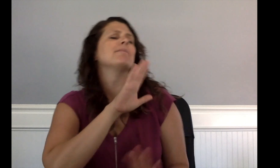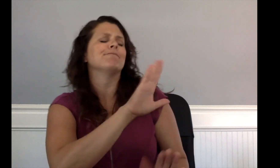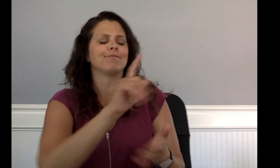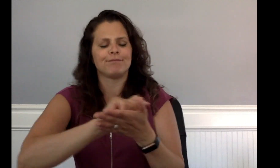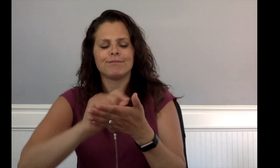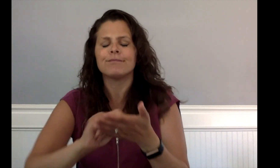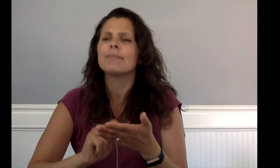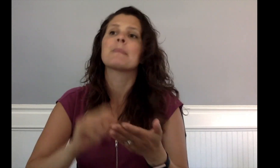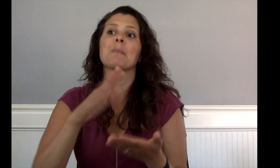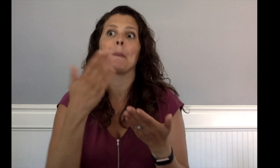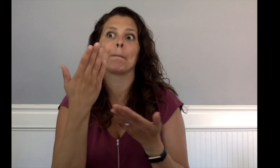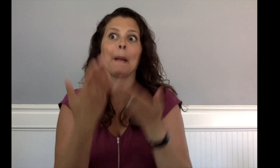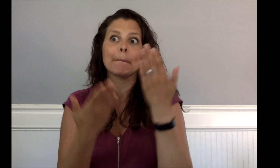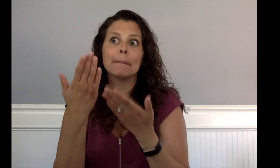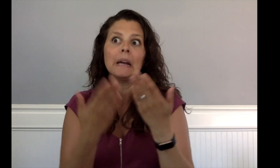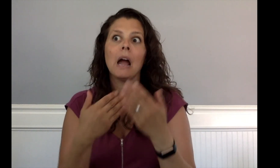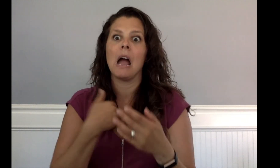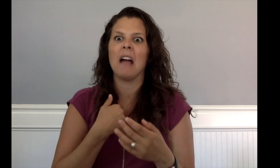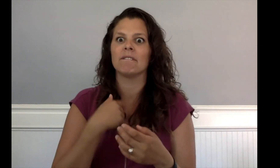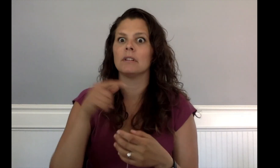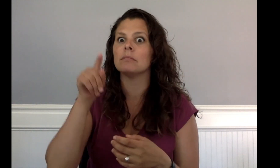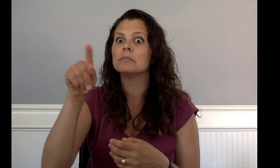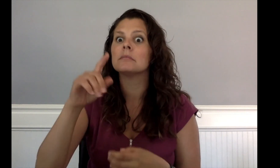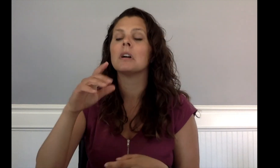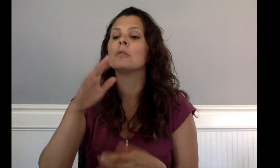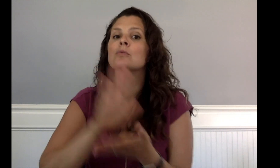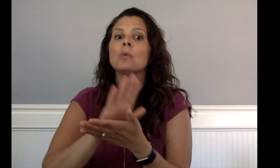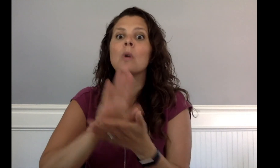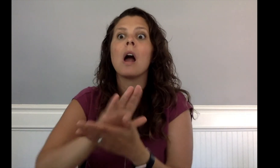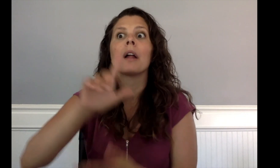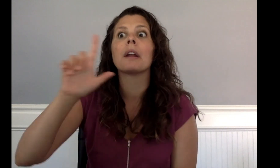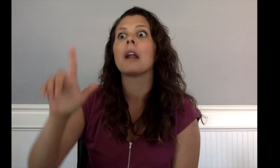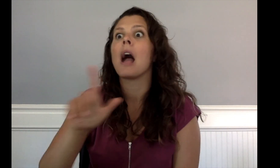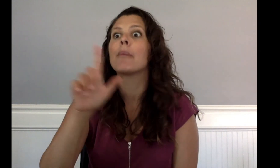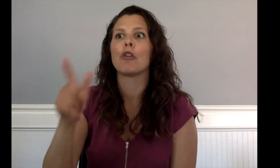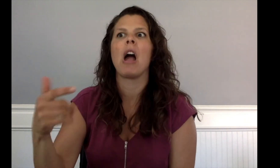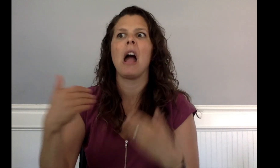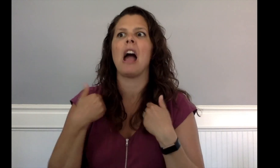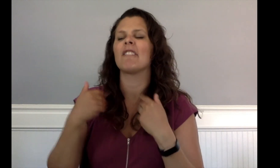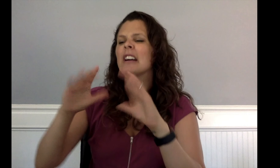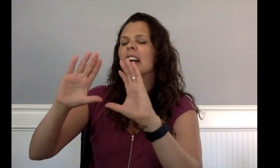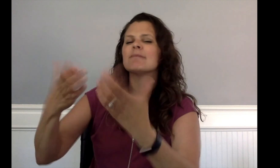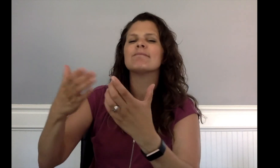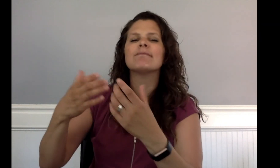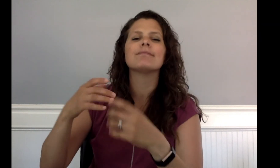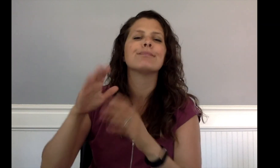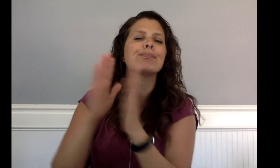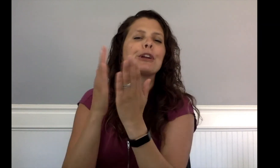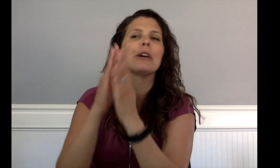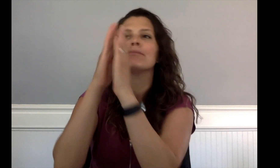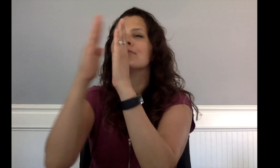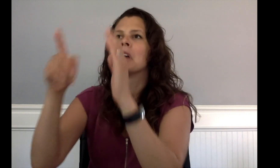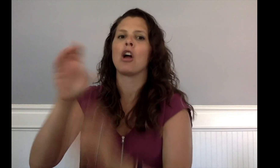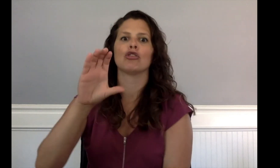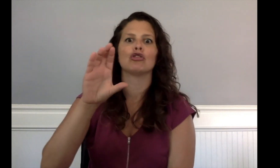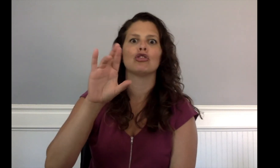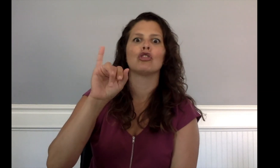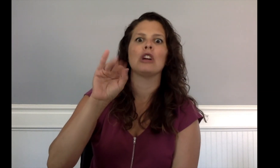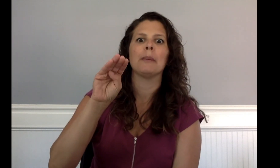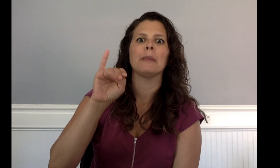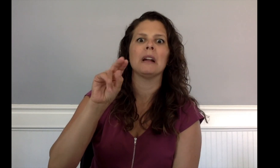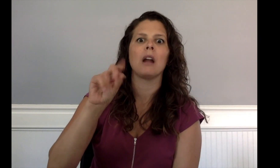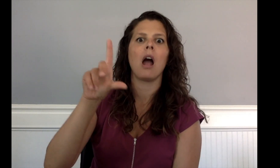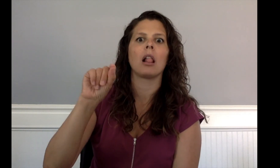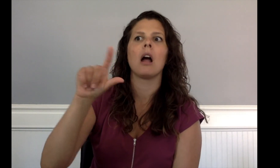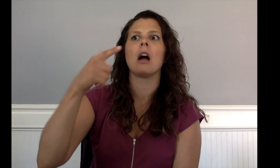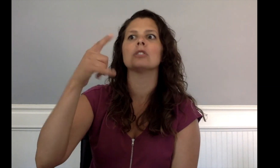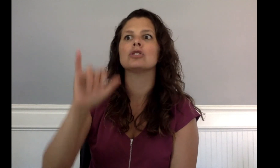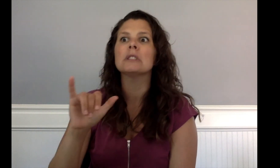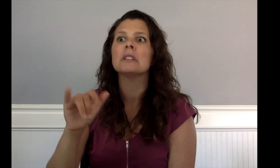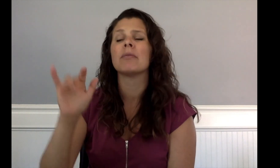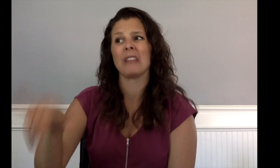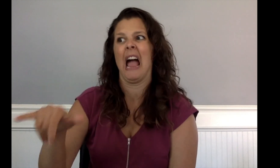"Maybe," Frog wrote, "there’s a criminology section in